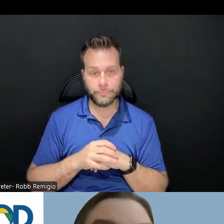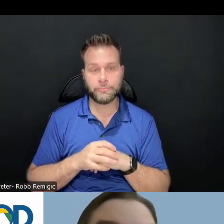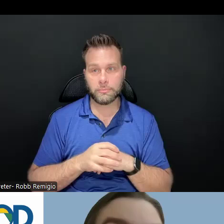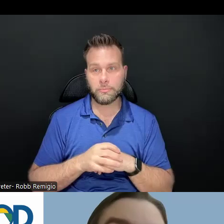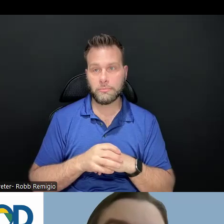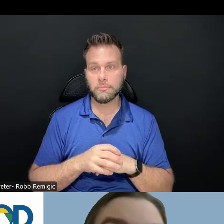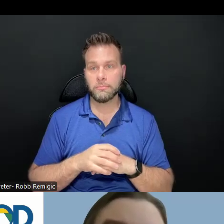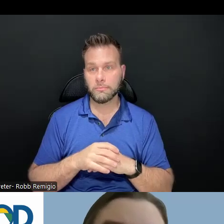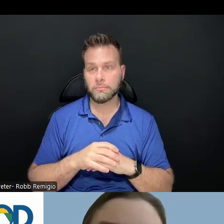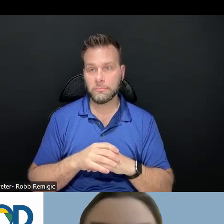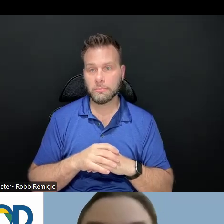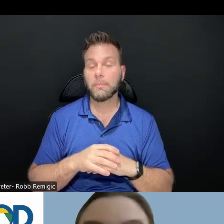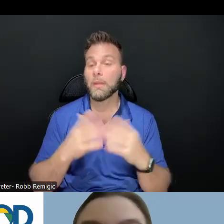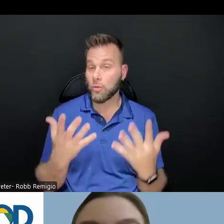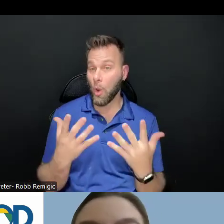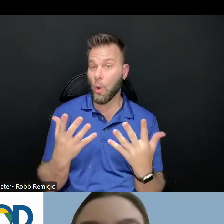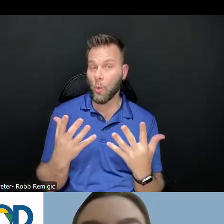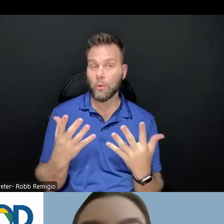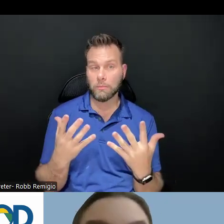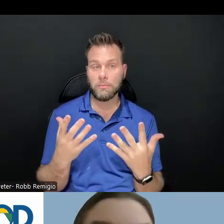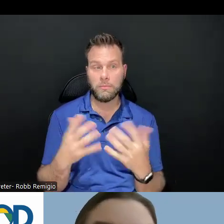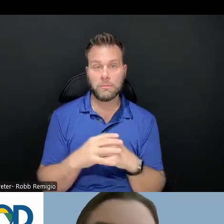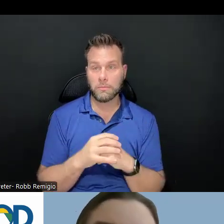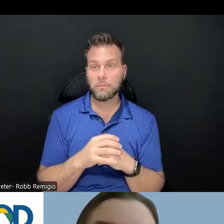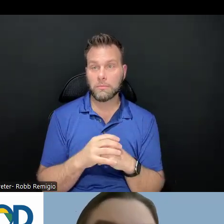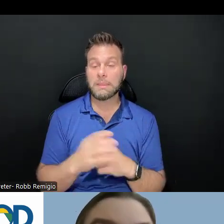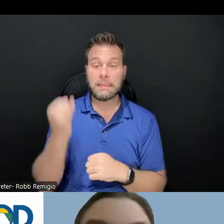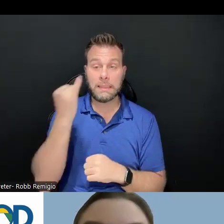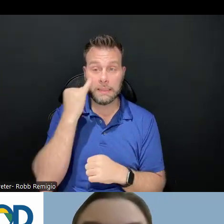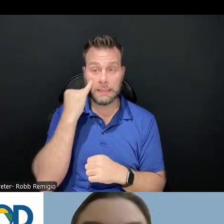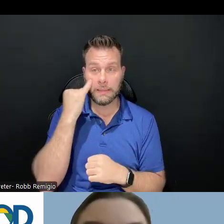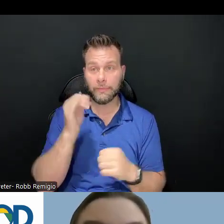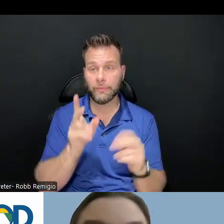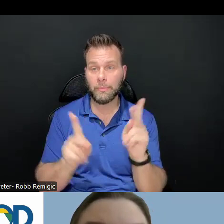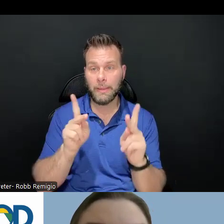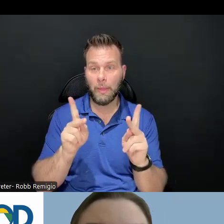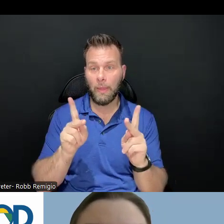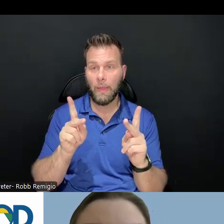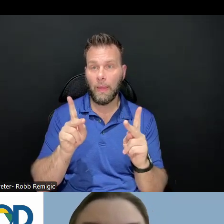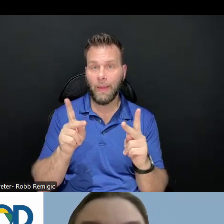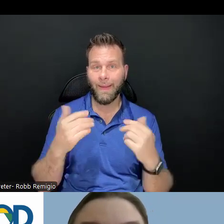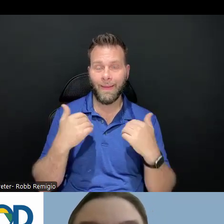And similarly, for -- or I guess that leads to the fact that, uhm, they both share the